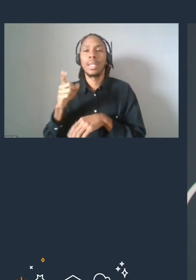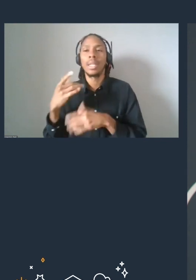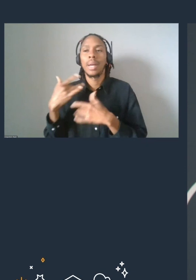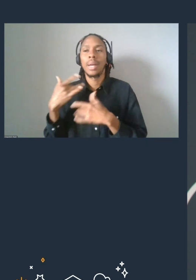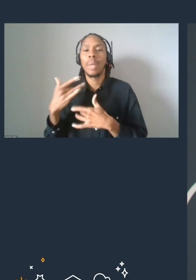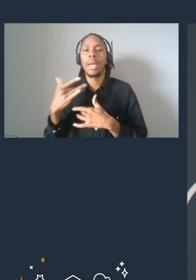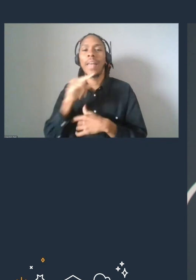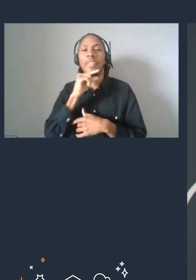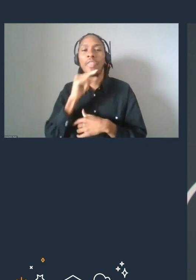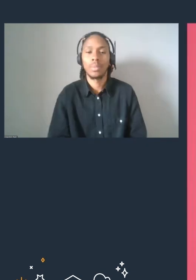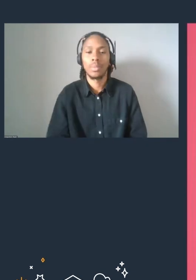That's my favorite one too.